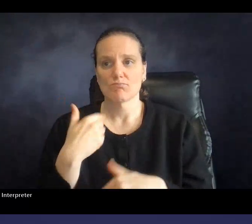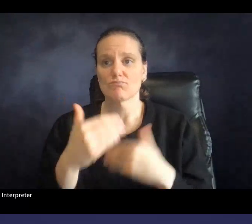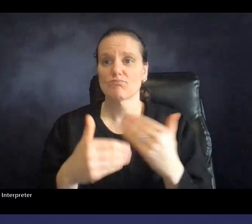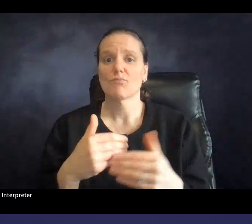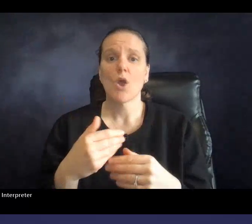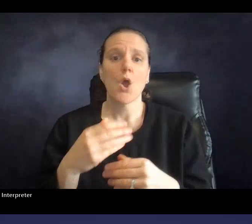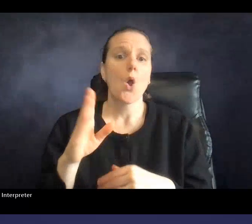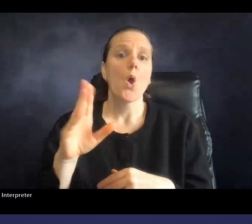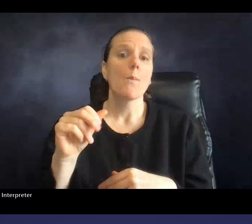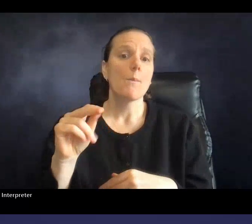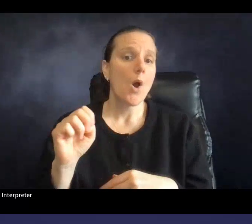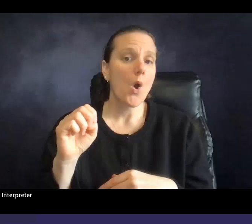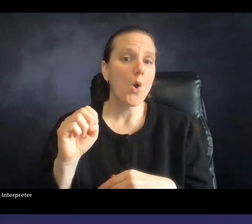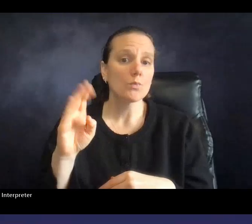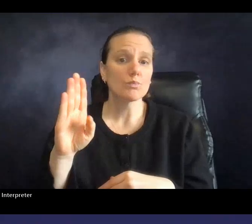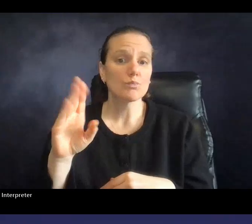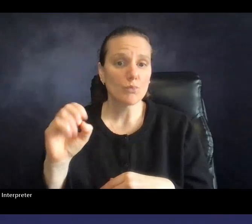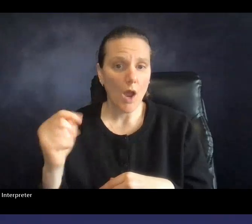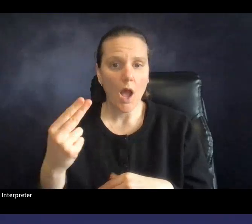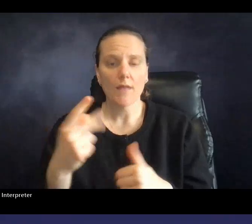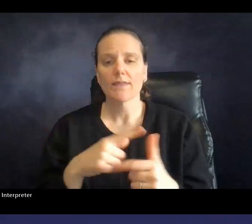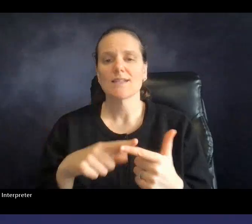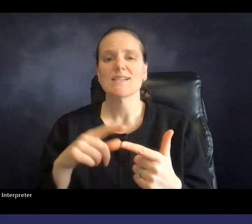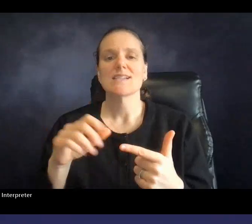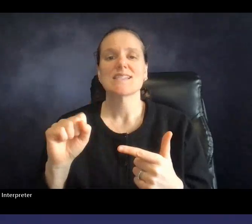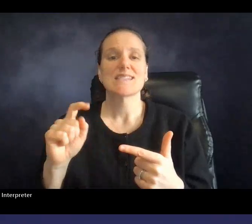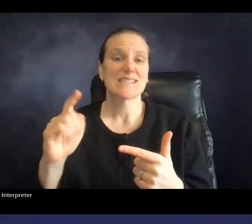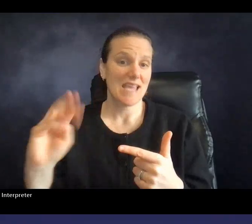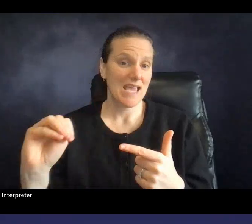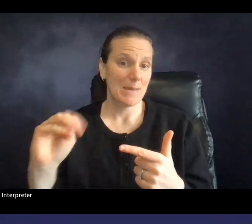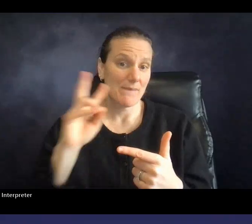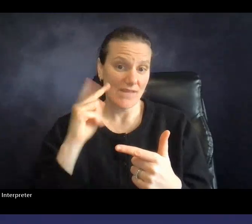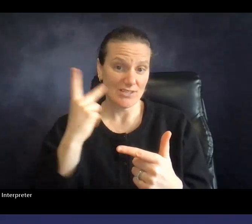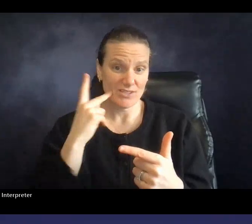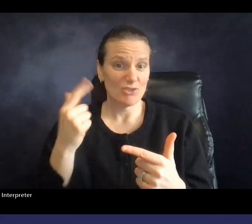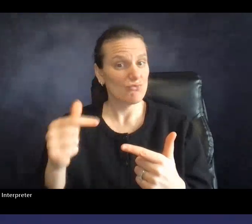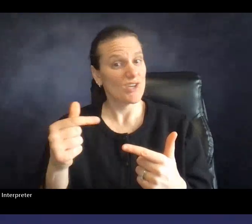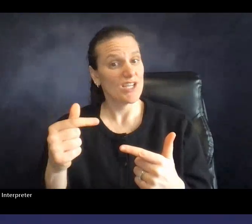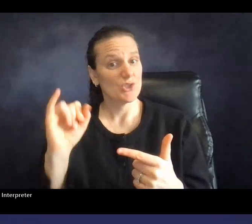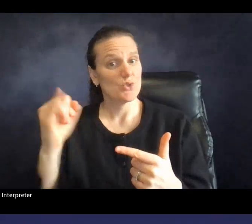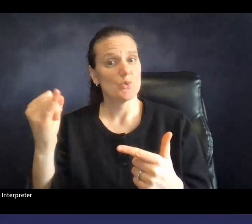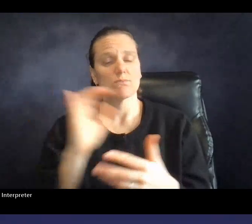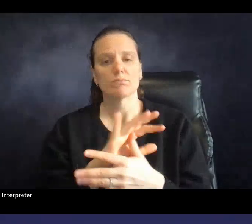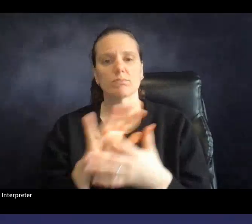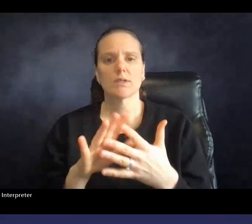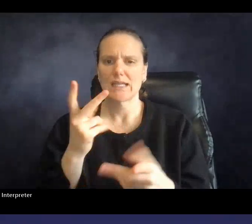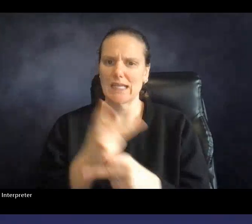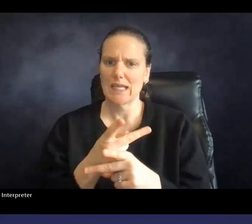and some steam veggies or just green juice, that's just fine as long as you're keeping your, your blood sugar levels stable.